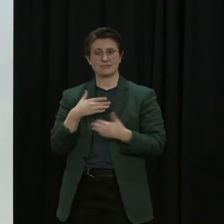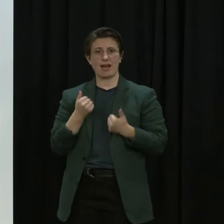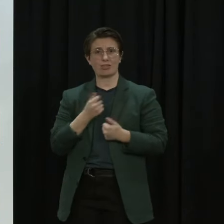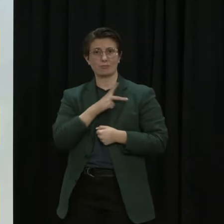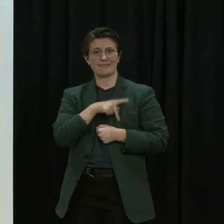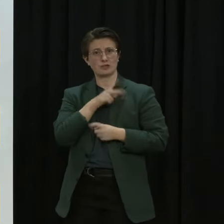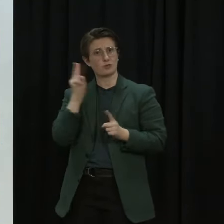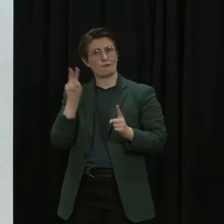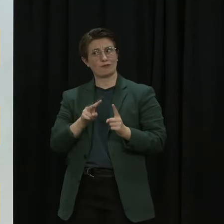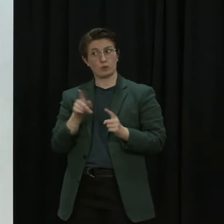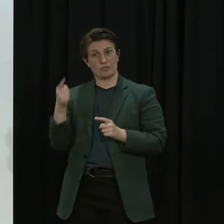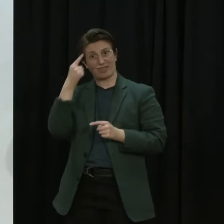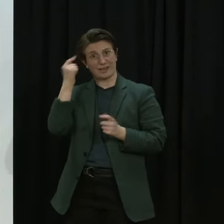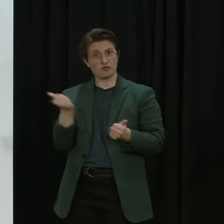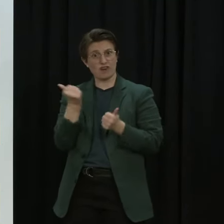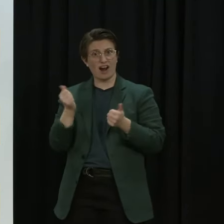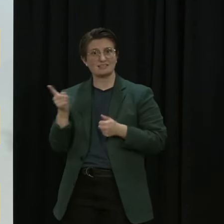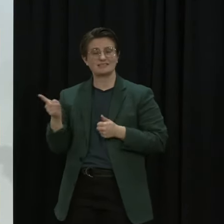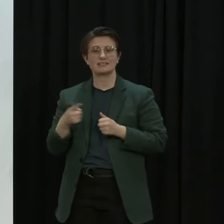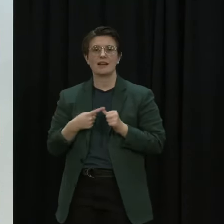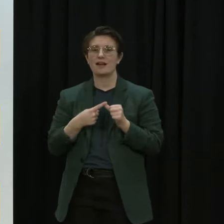I think the issue that I